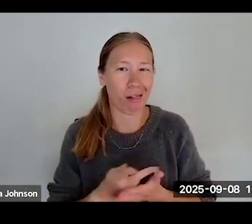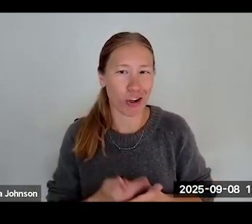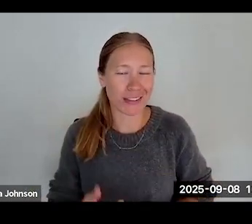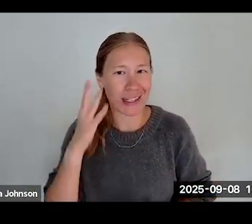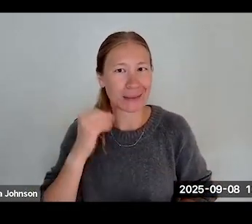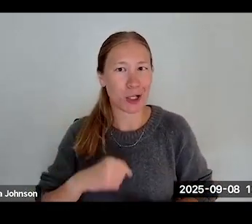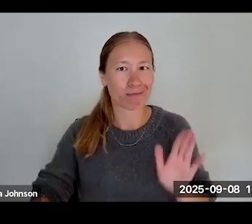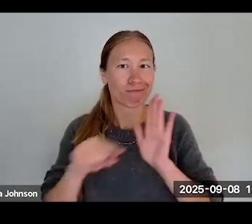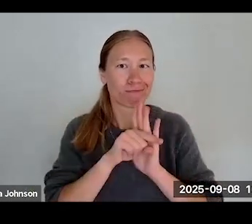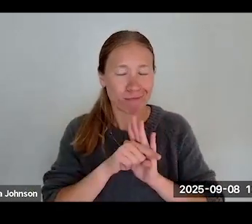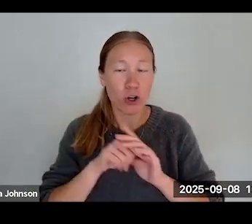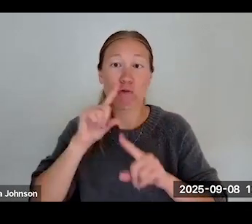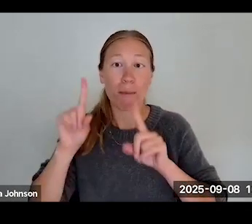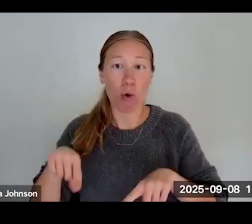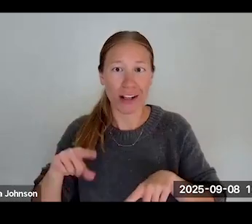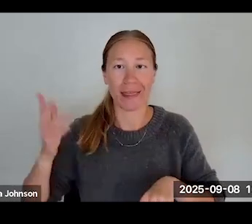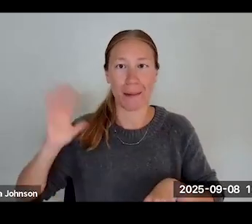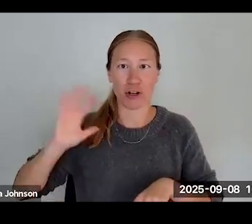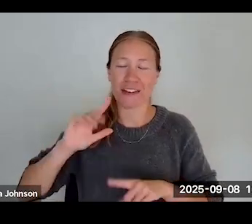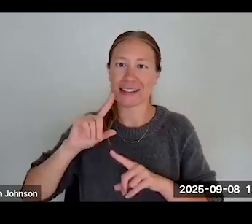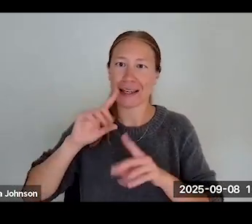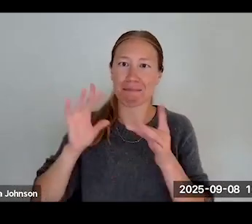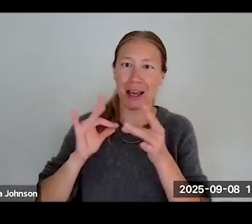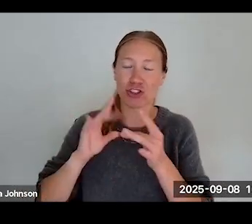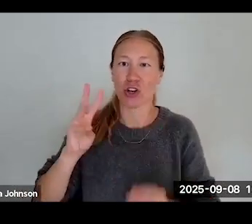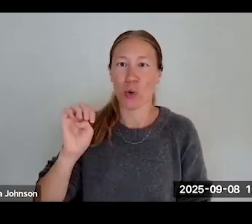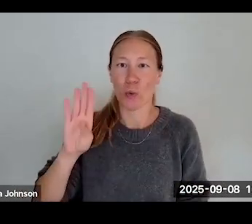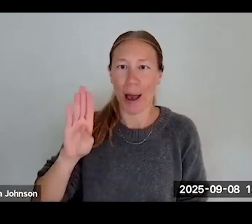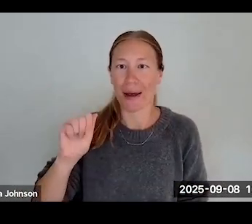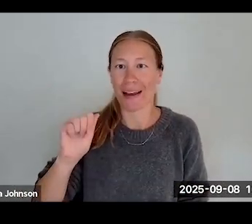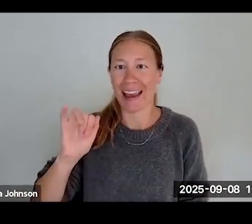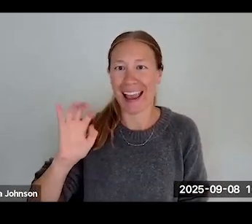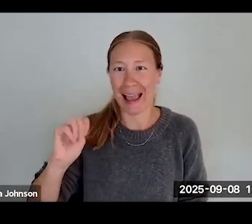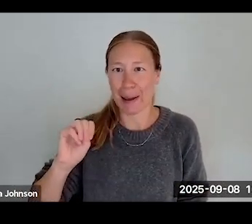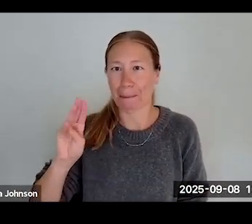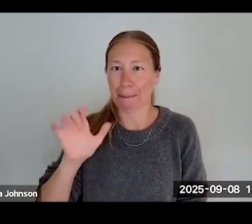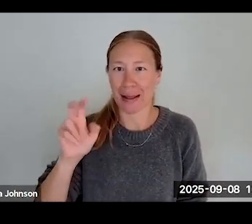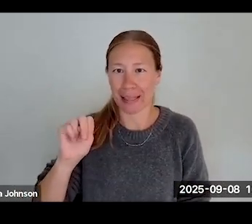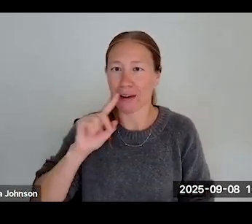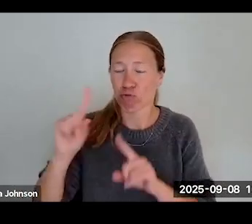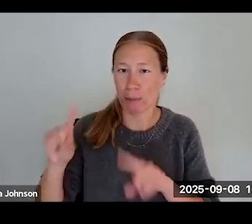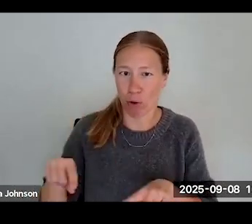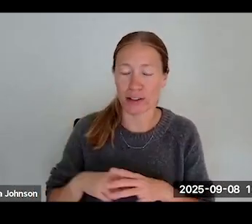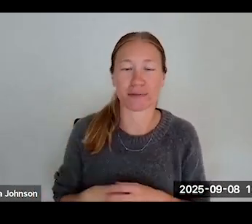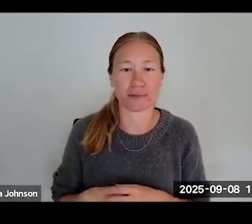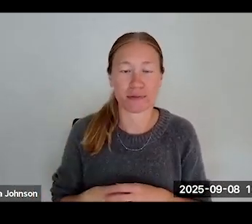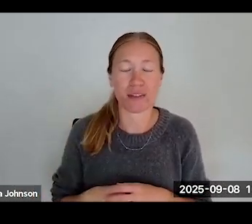in the previously mentioned WebAIM Million report. So just to go into them briefly,